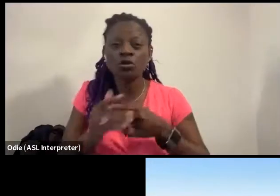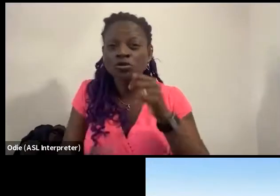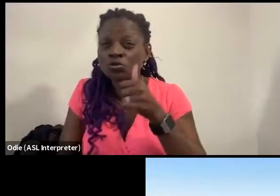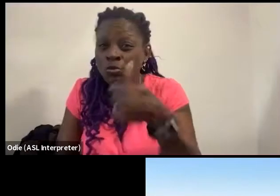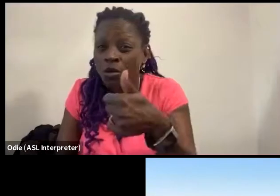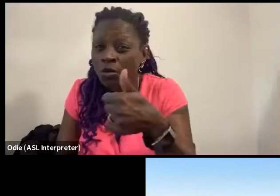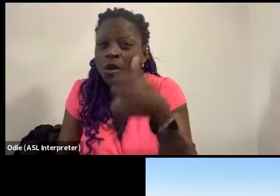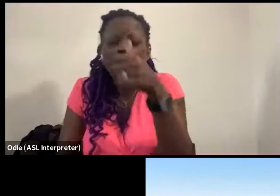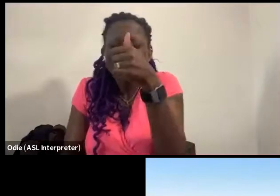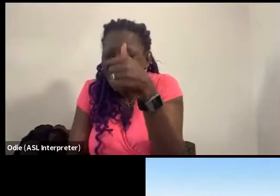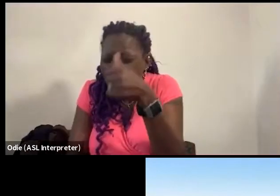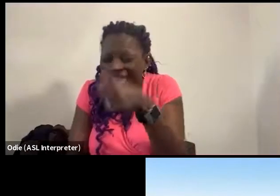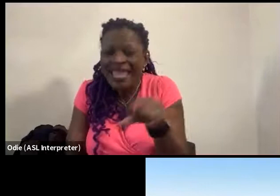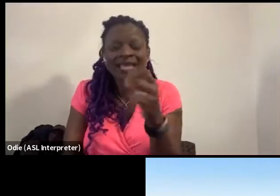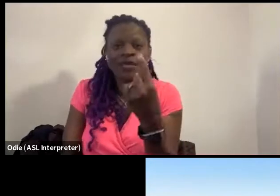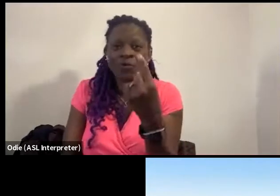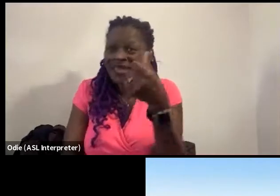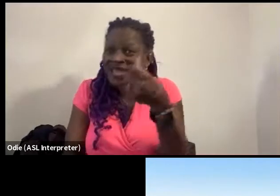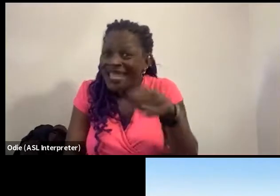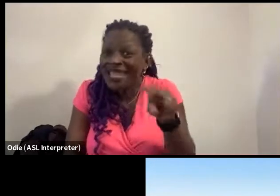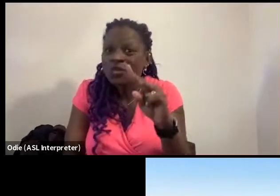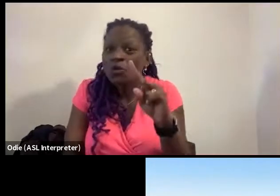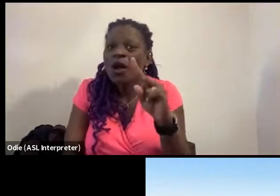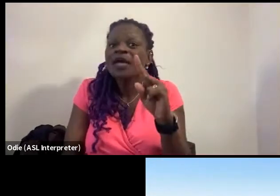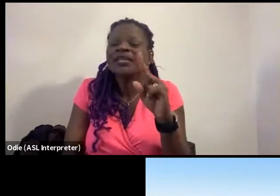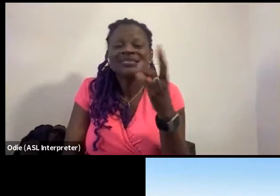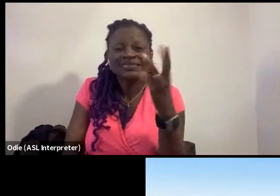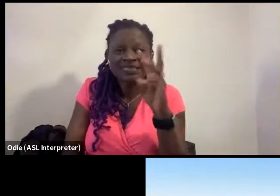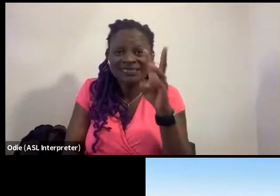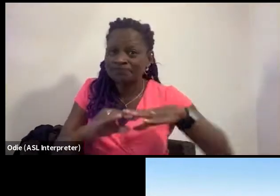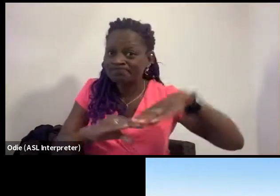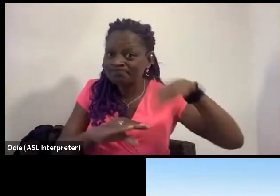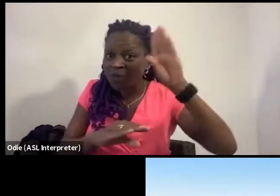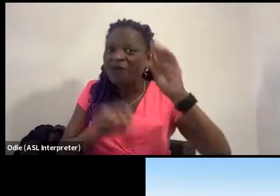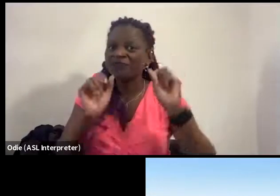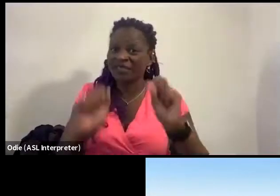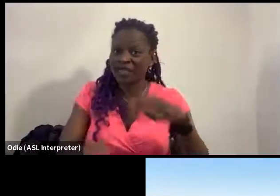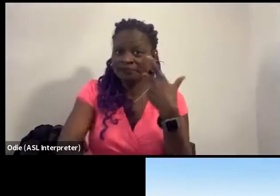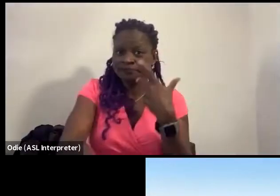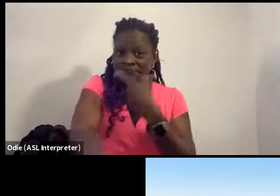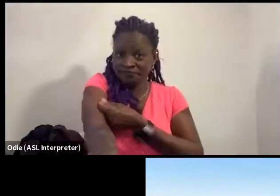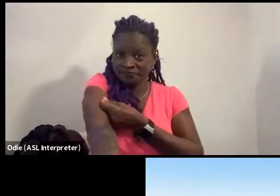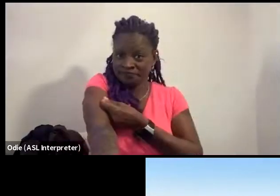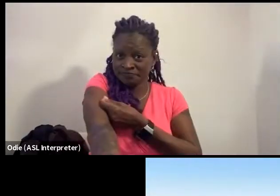wants a vaccine will be eligible to get one. Of course, that doesn't mean that everyone